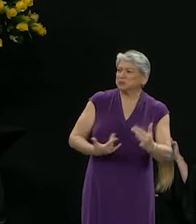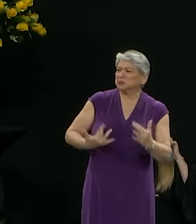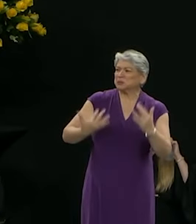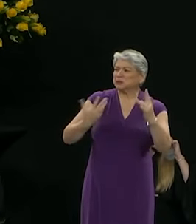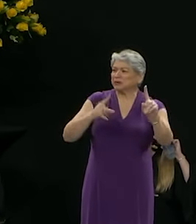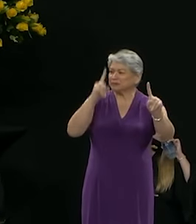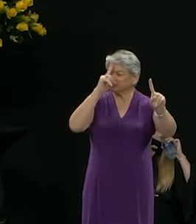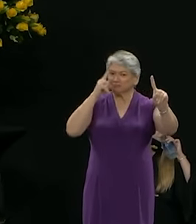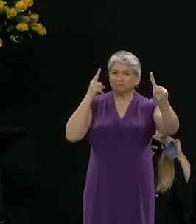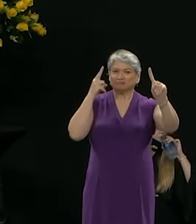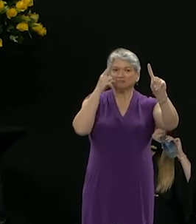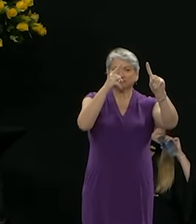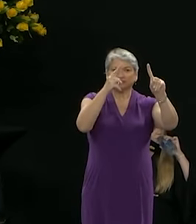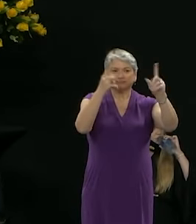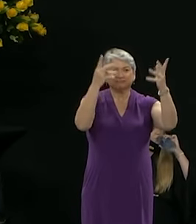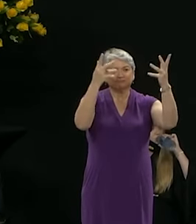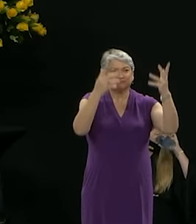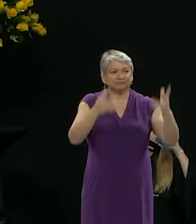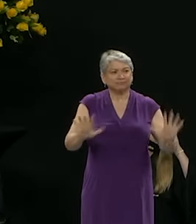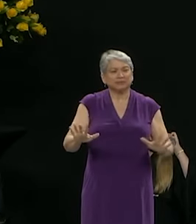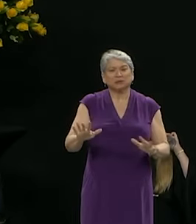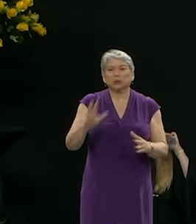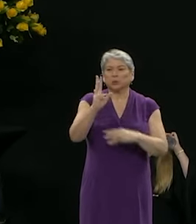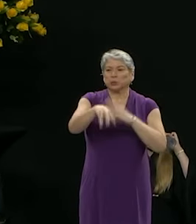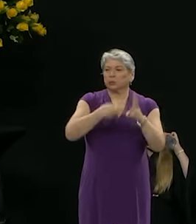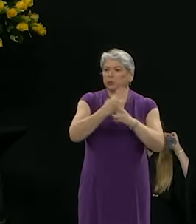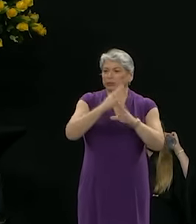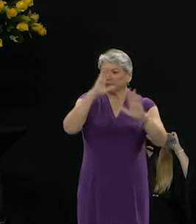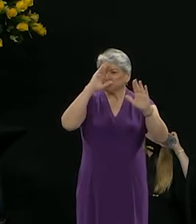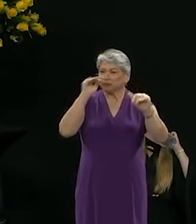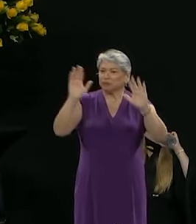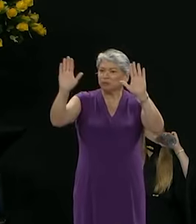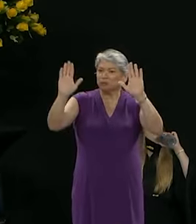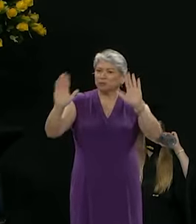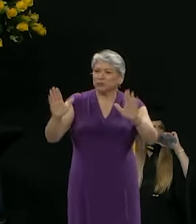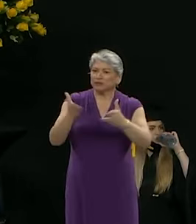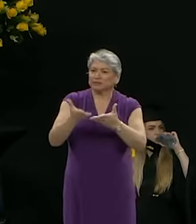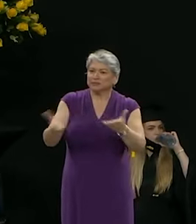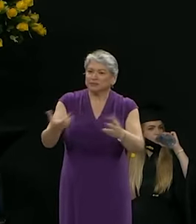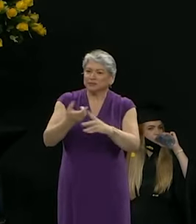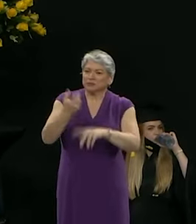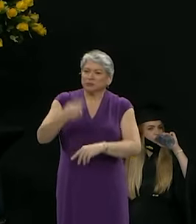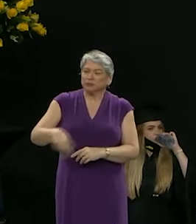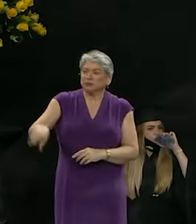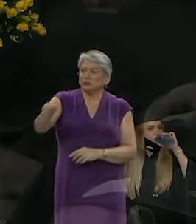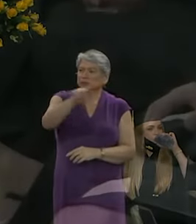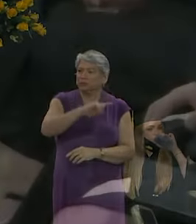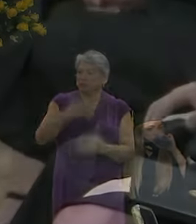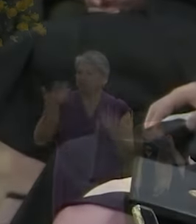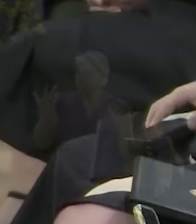and the world will expect great things of you now that you are a graduate of The University of Southern Mississippi.